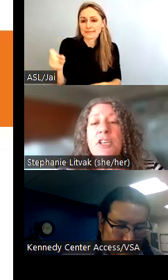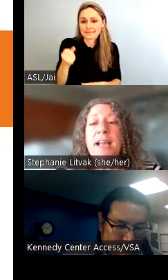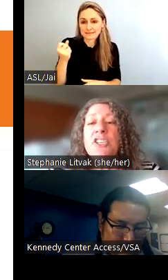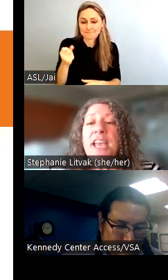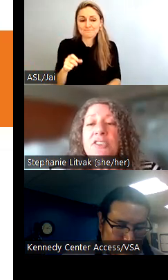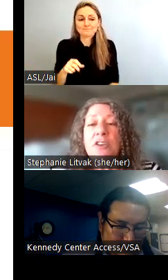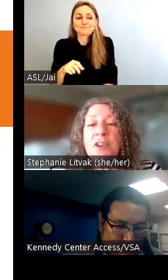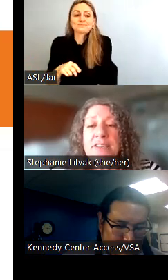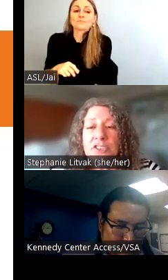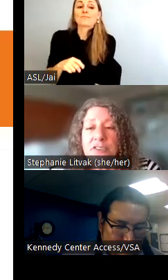Special education credentials.